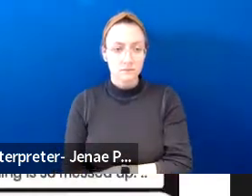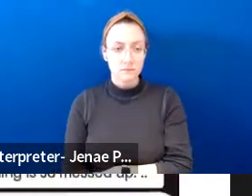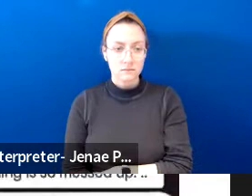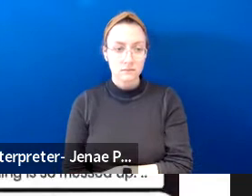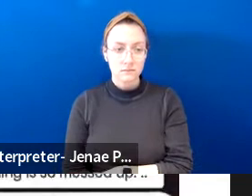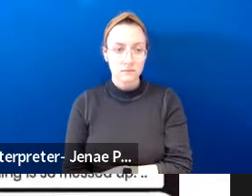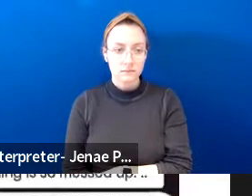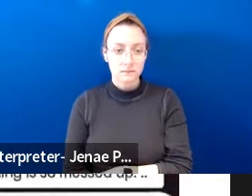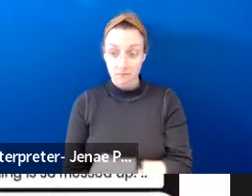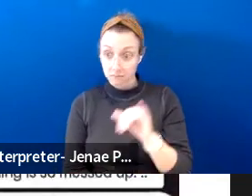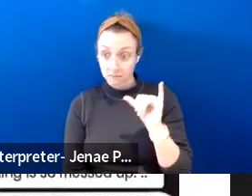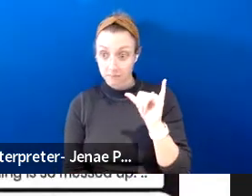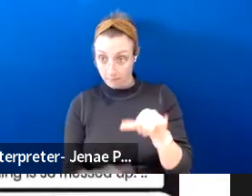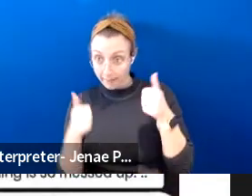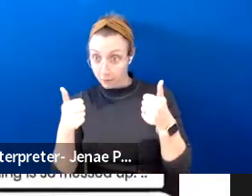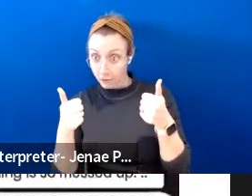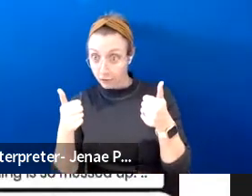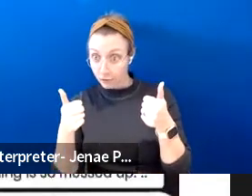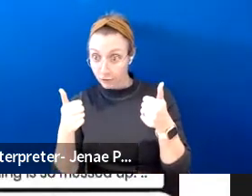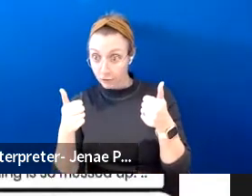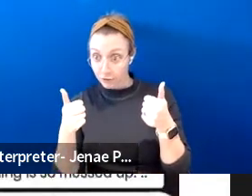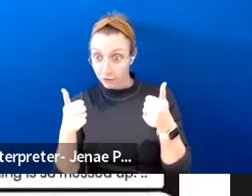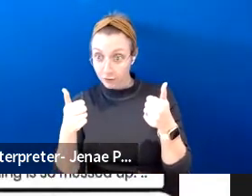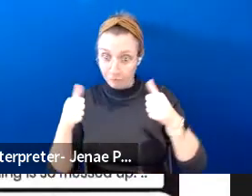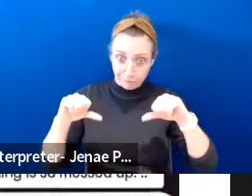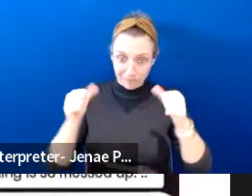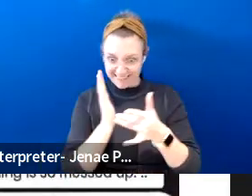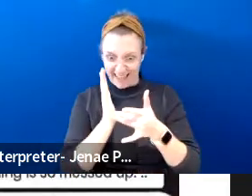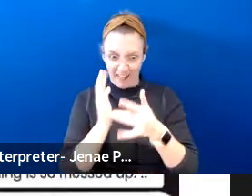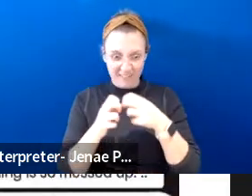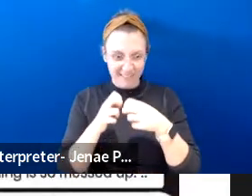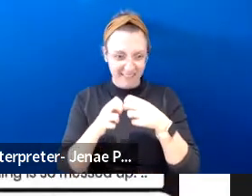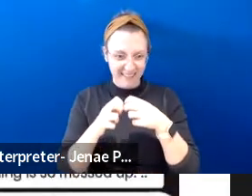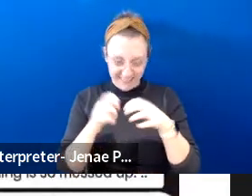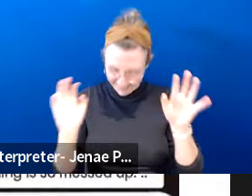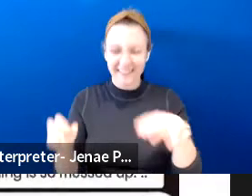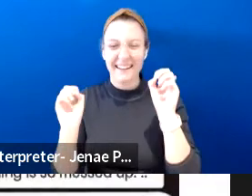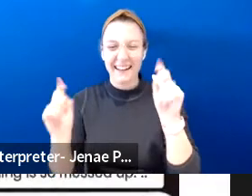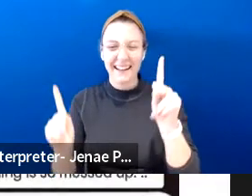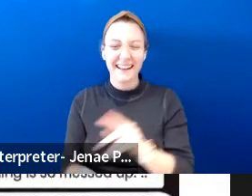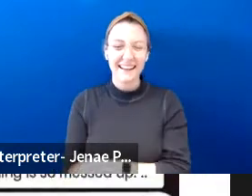Is that good technical difficulties or any. Can everybody see that?